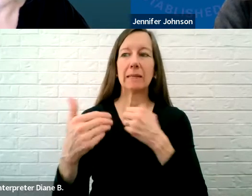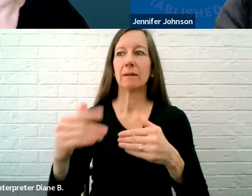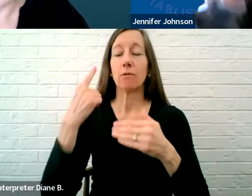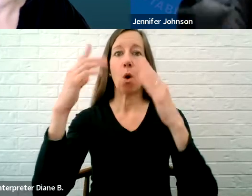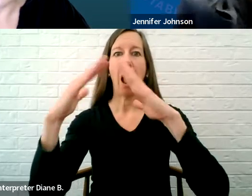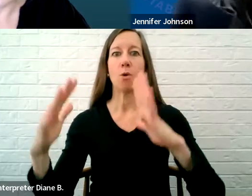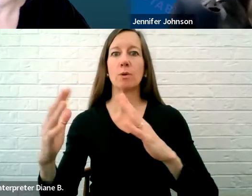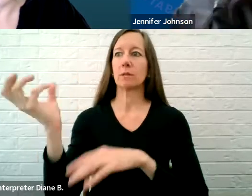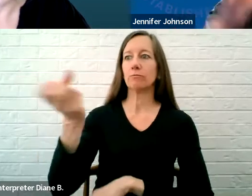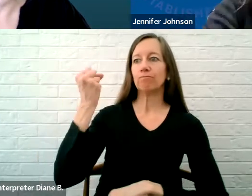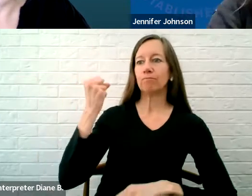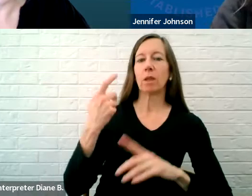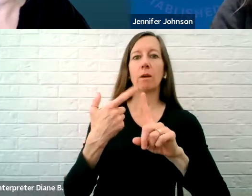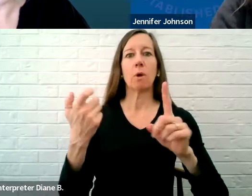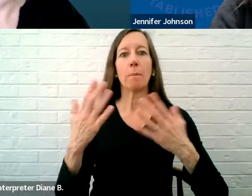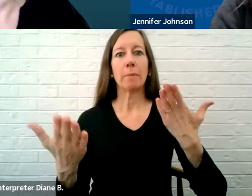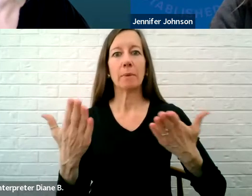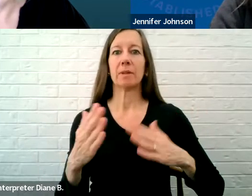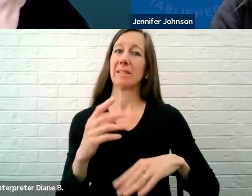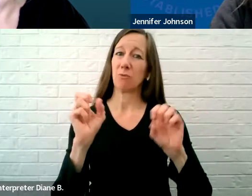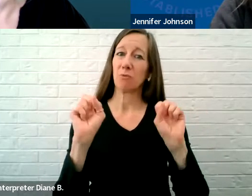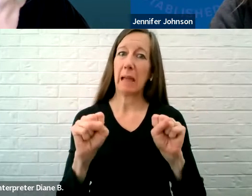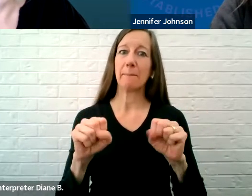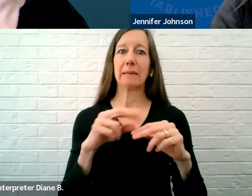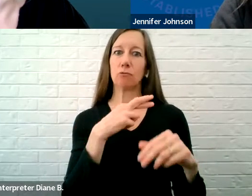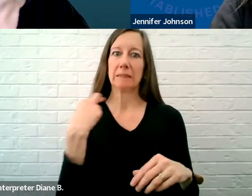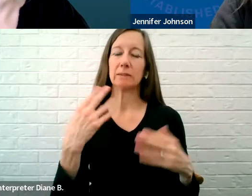So again. Thank you. I wanna introduce you to our next speaker.